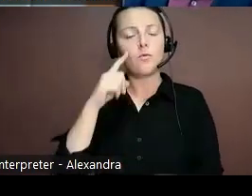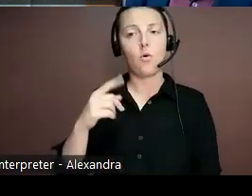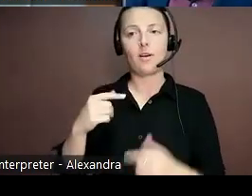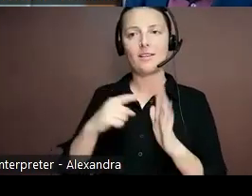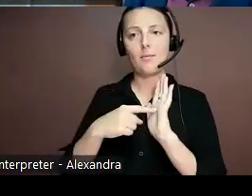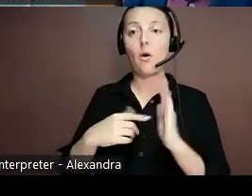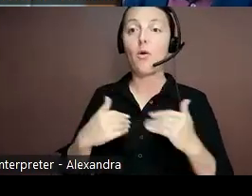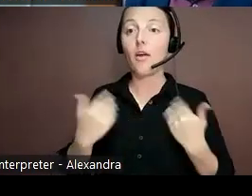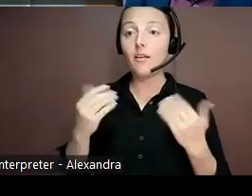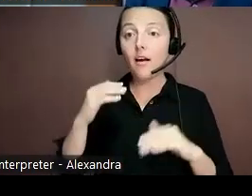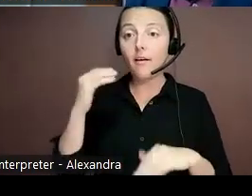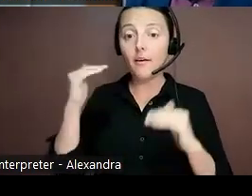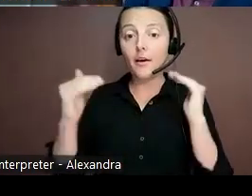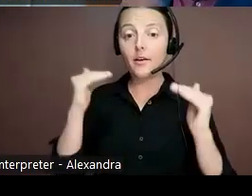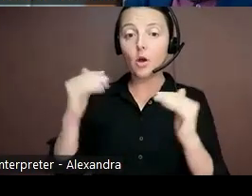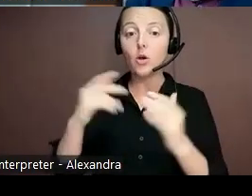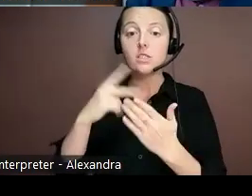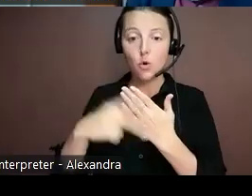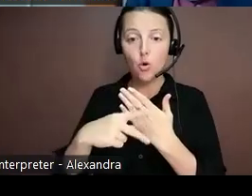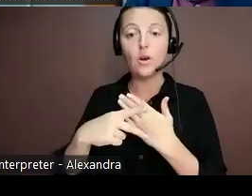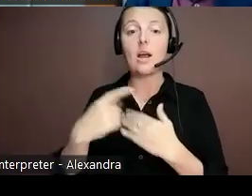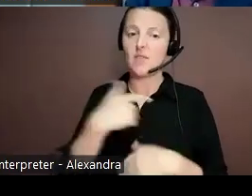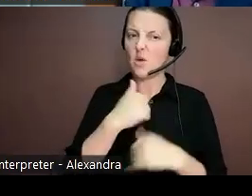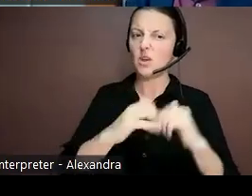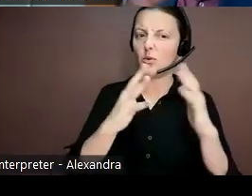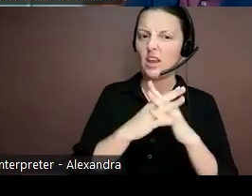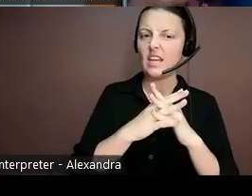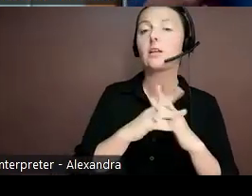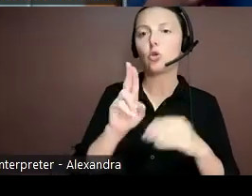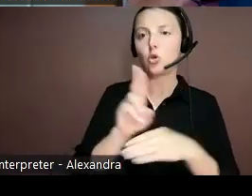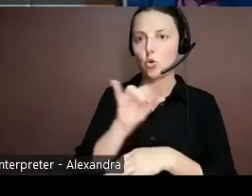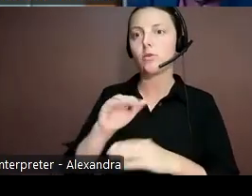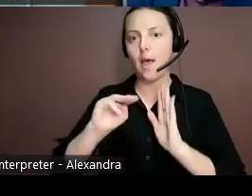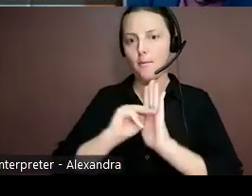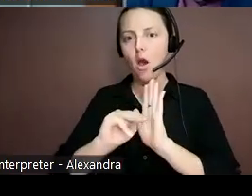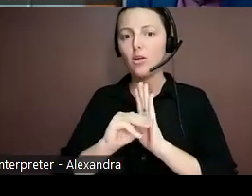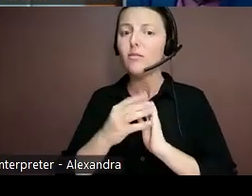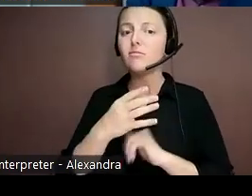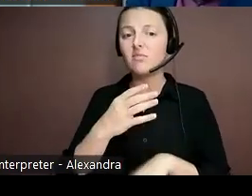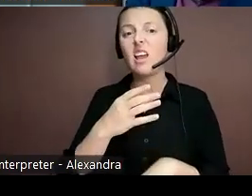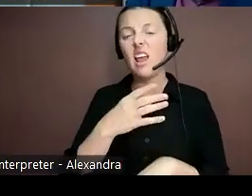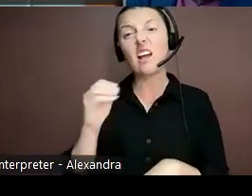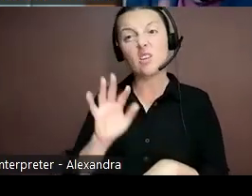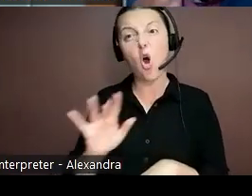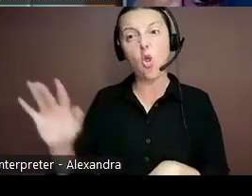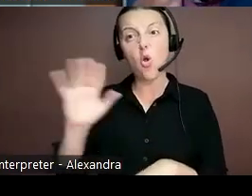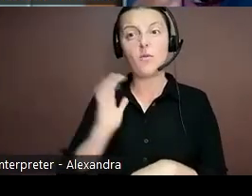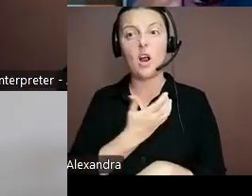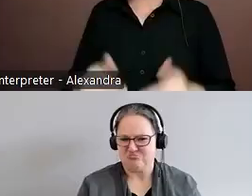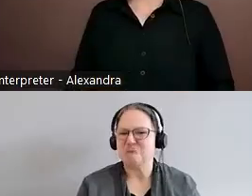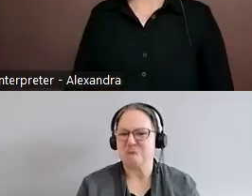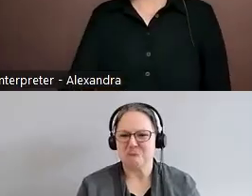example leverages that model. an example of a uh like in our child uh unit for example. So we're